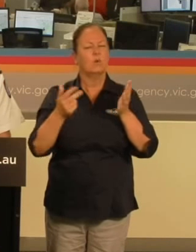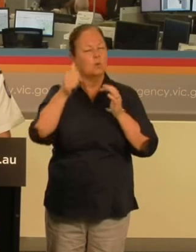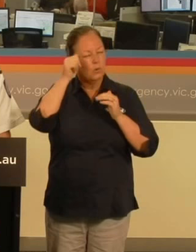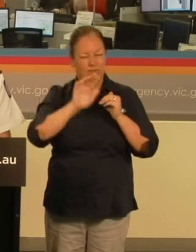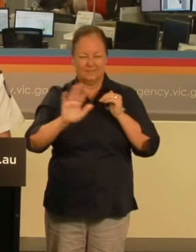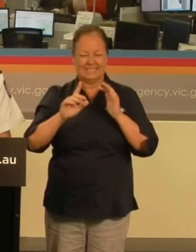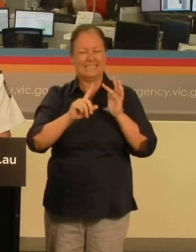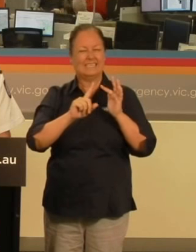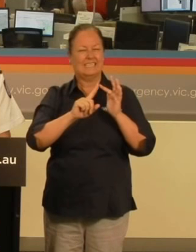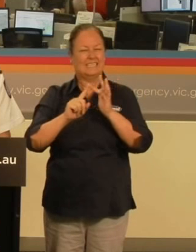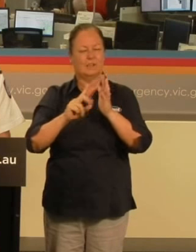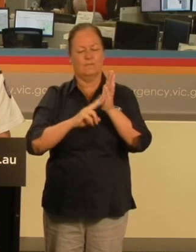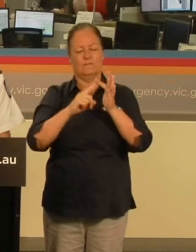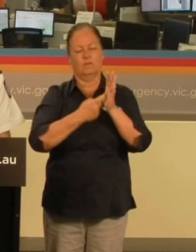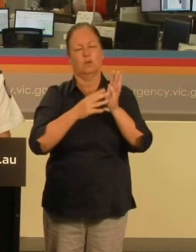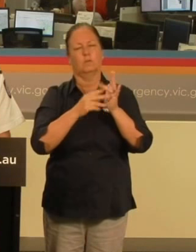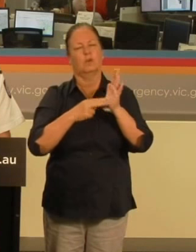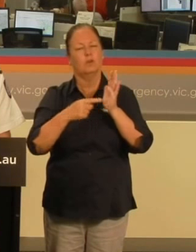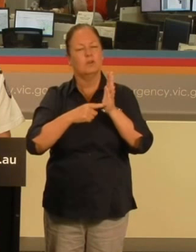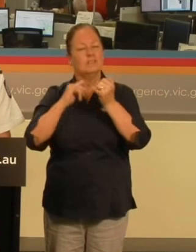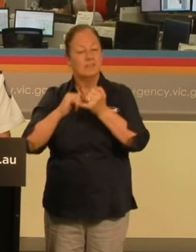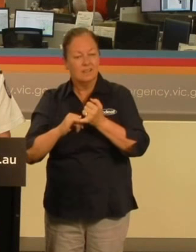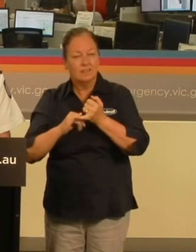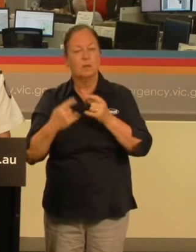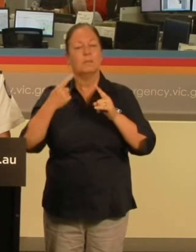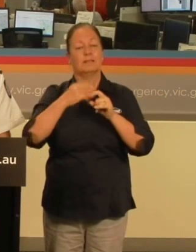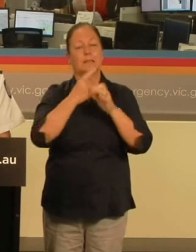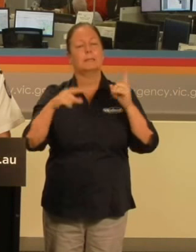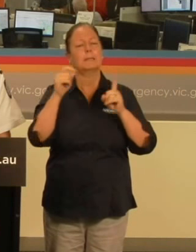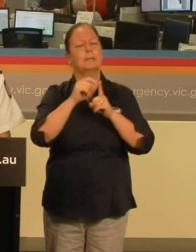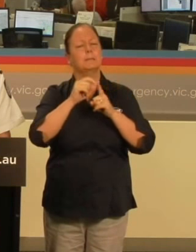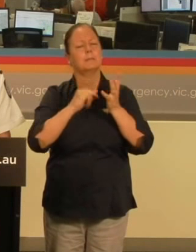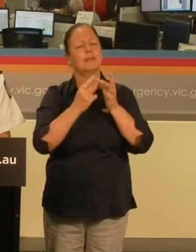still watching the fire at Seaview in Gippsland so none of those are growing